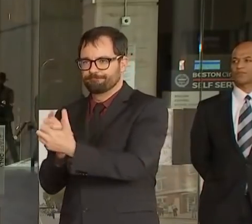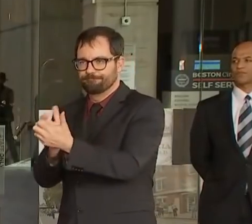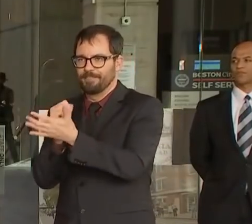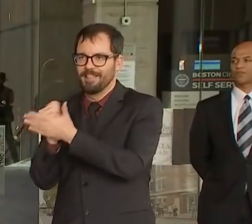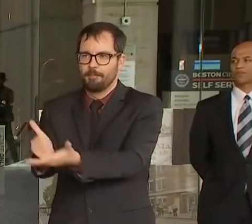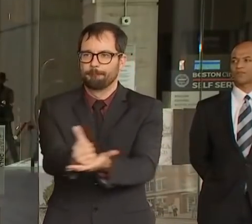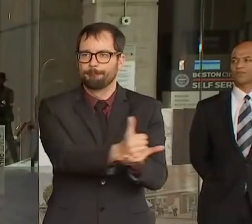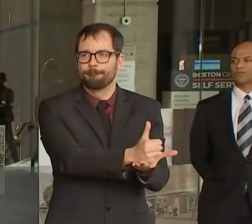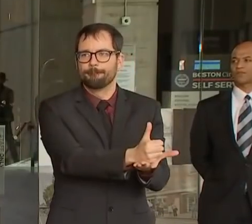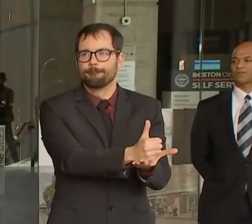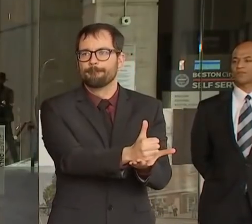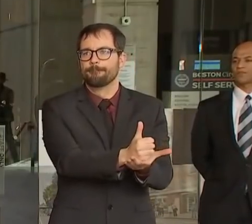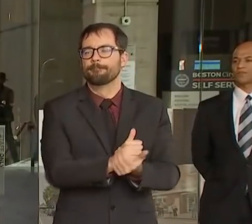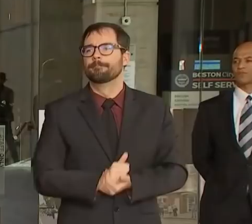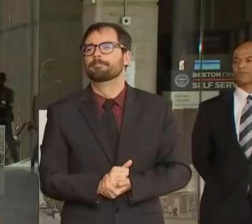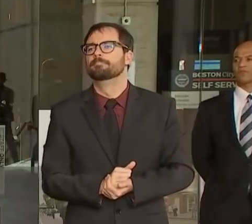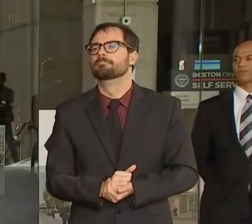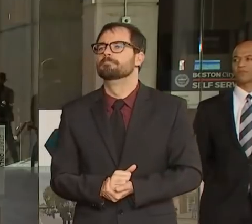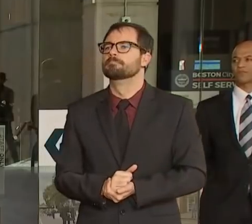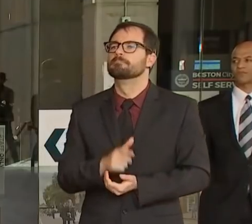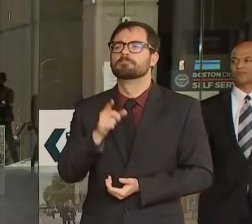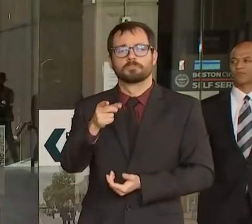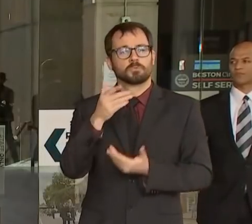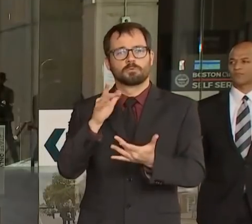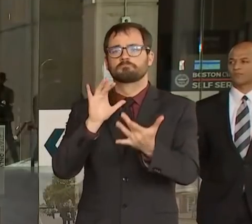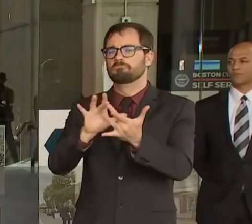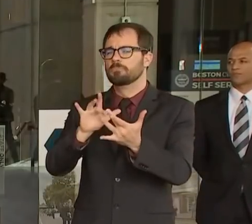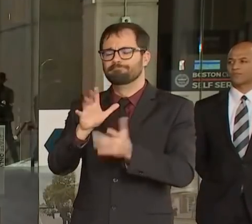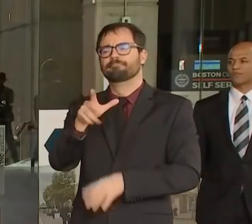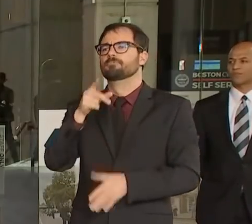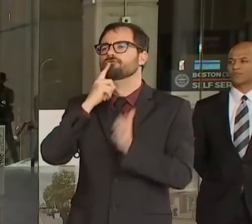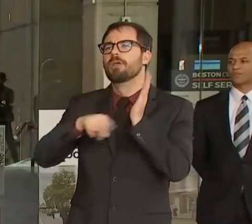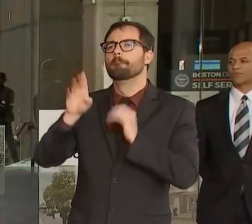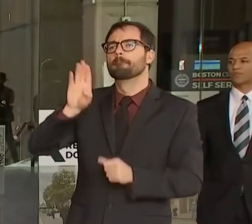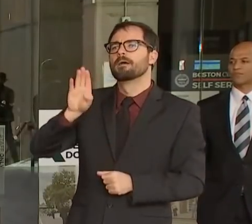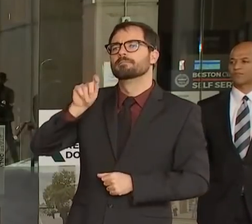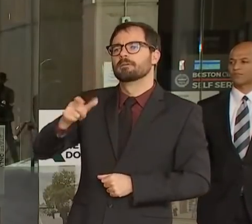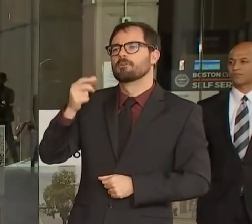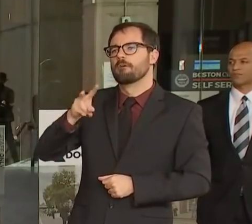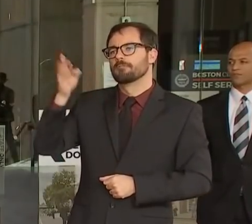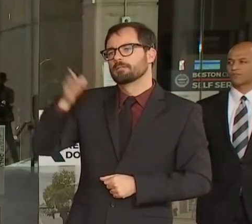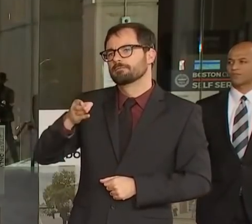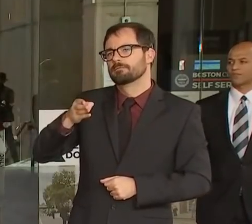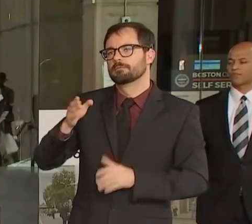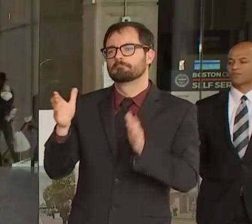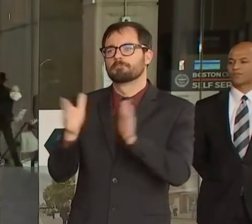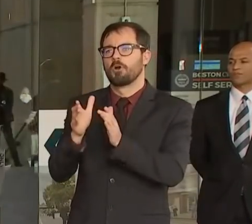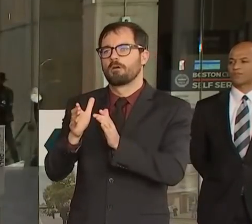WATCHING THAT HAVE NOT BEEN CONNECTED TO THE CITY, AND THIS IS THE FIRST YOU ARE HEARING OF IT, WE ARE ASKING YOU TO GO TO BOSTON.GOV/SMALL DASHED